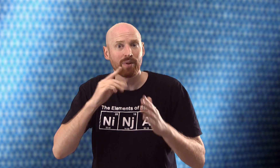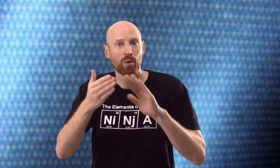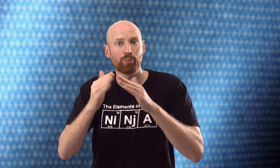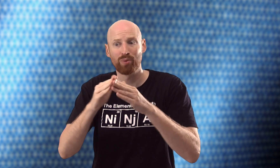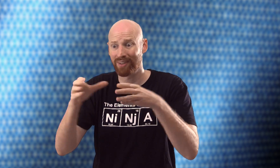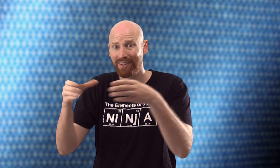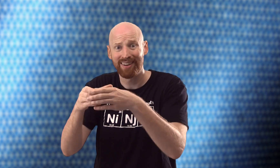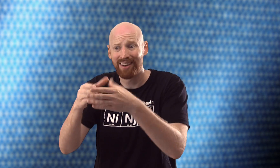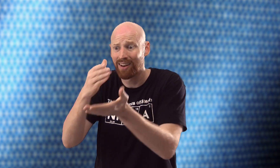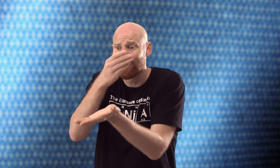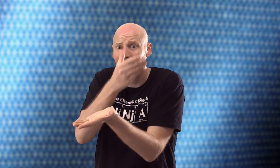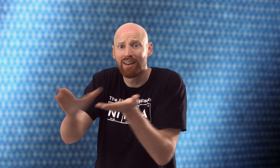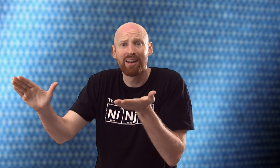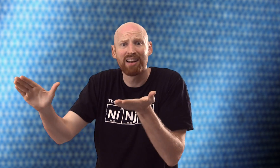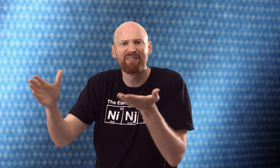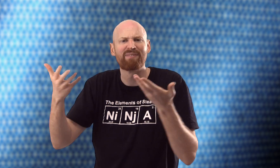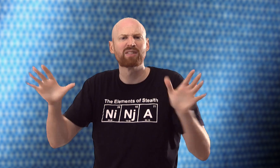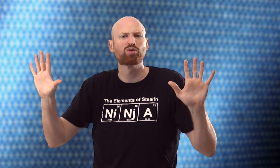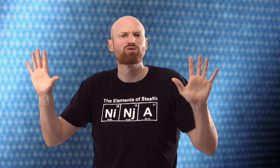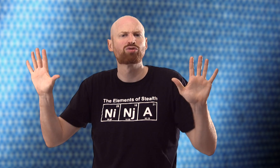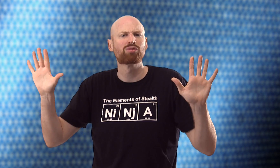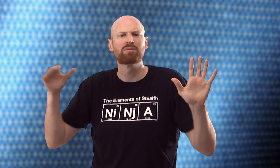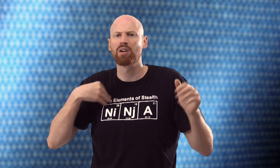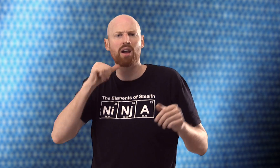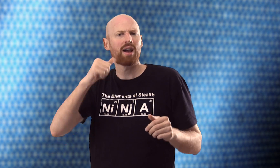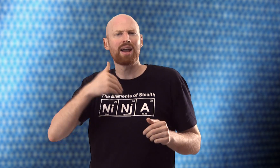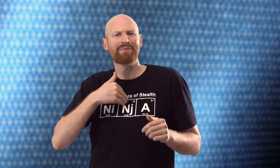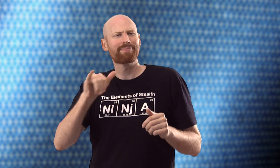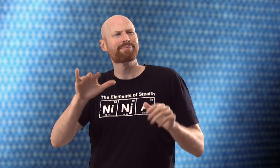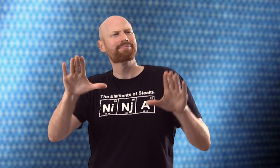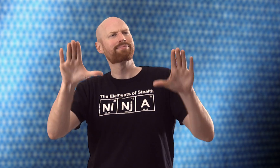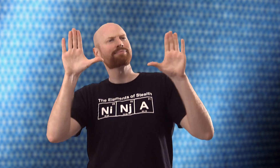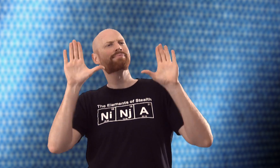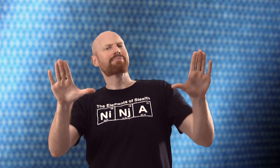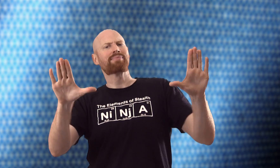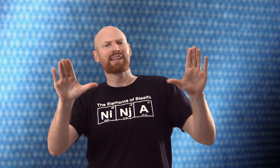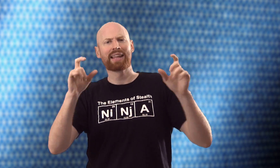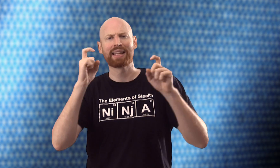Community, our Deaf population, that would be the end of it all.